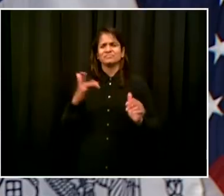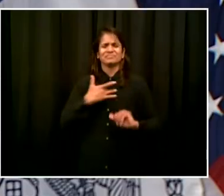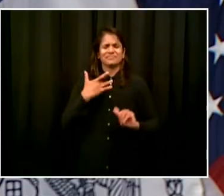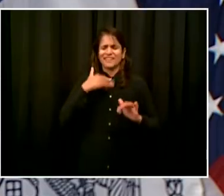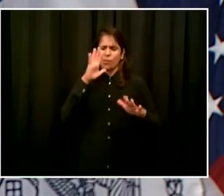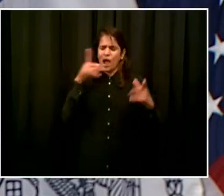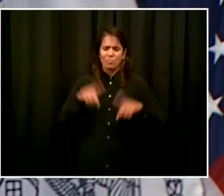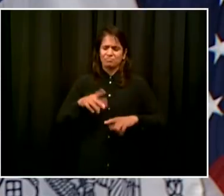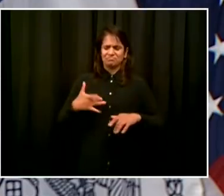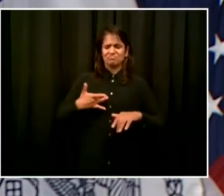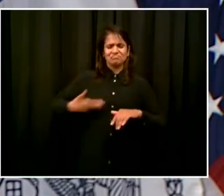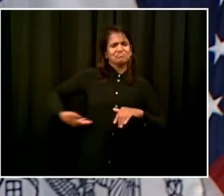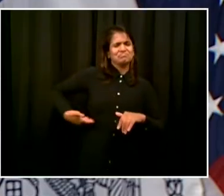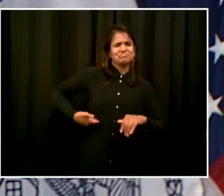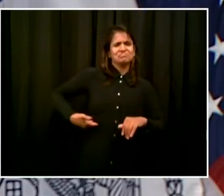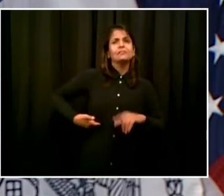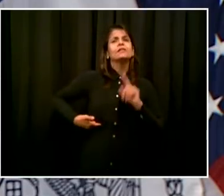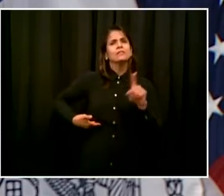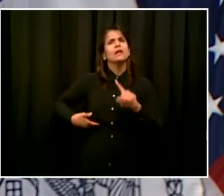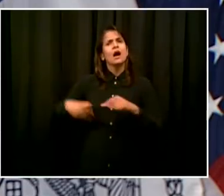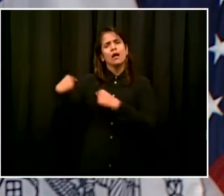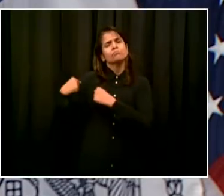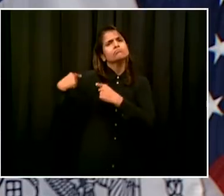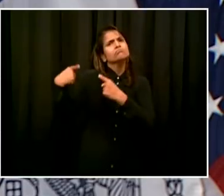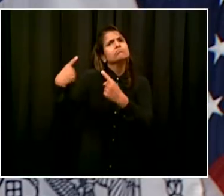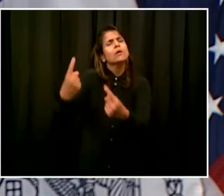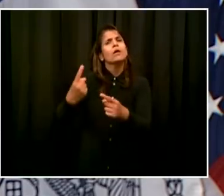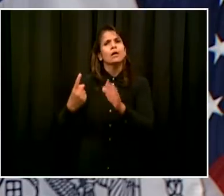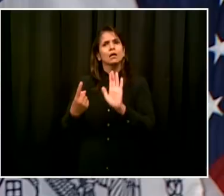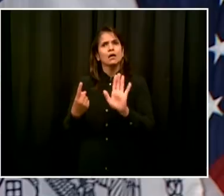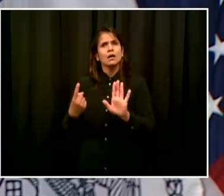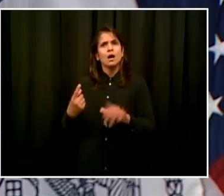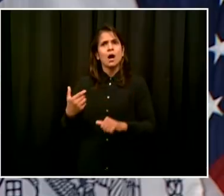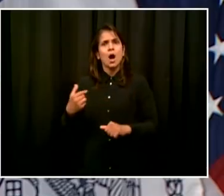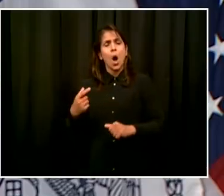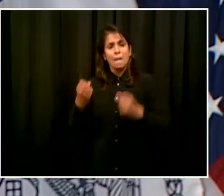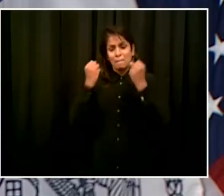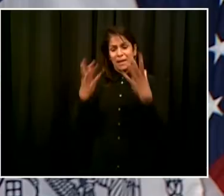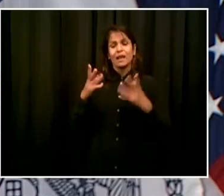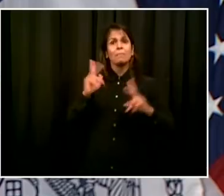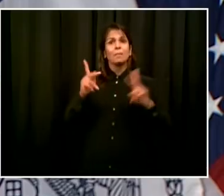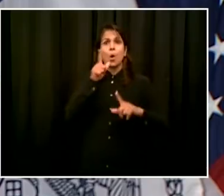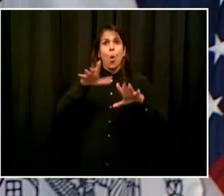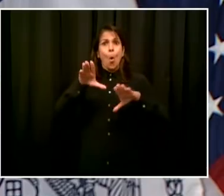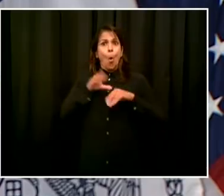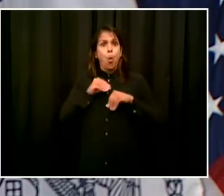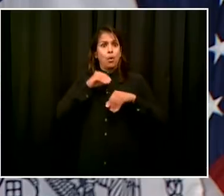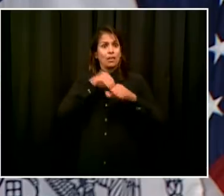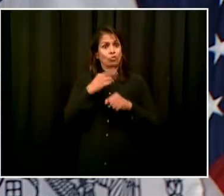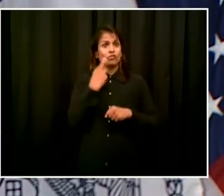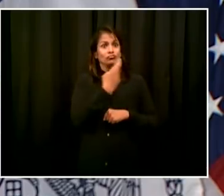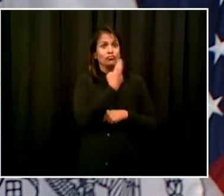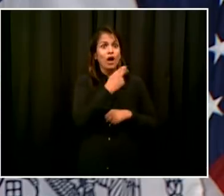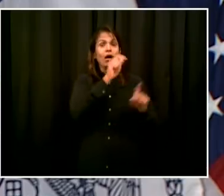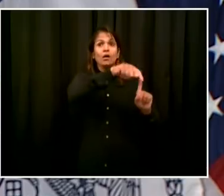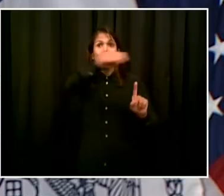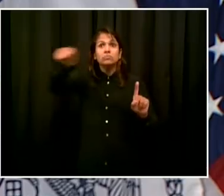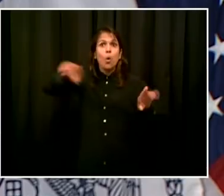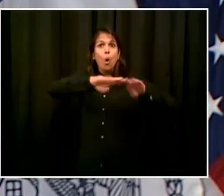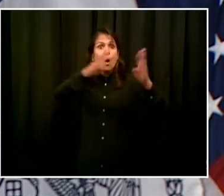RESTAURANT THAT I DON'T THINK ANYONE IS GOING TO BE GOING TO APPLEBEE' S. I REALLY DON'T. I THINK IT HAS BEEN REALLY,